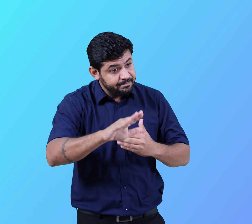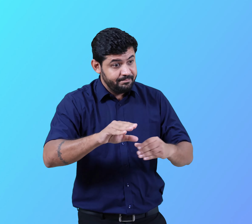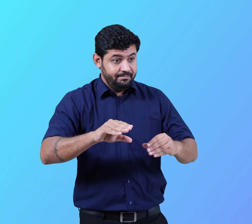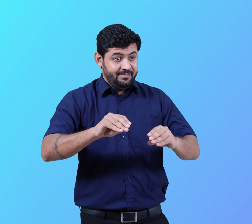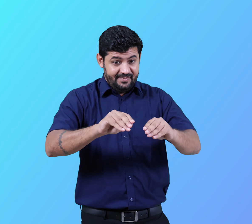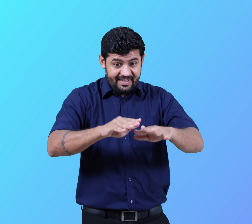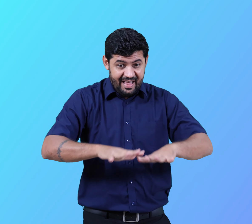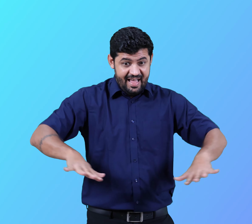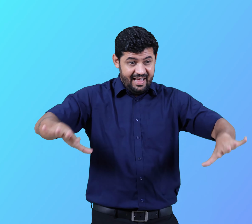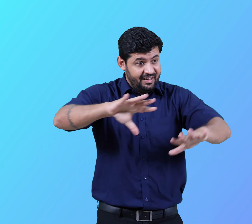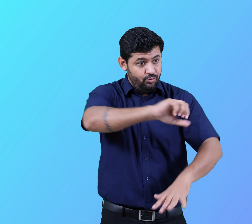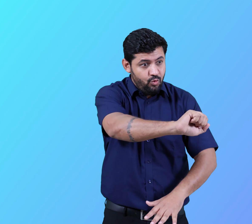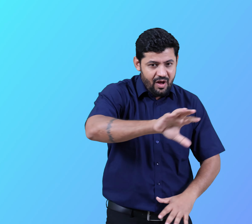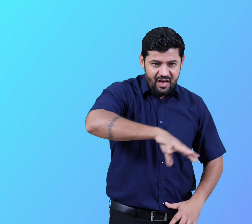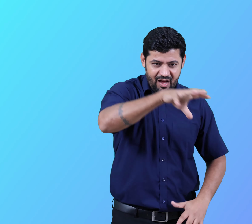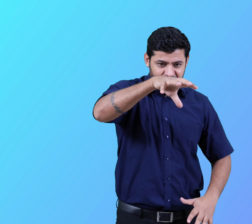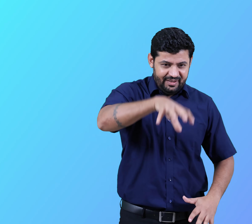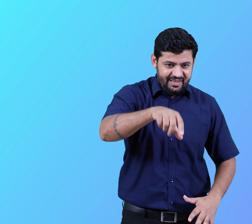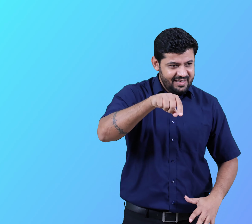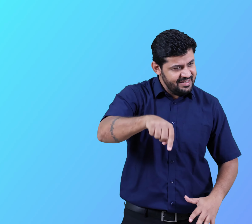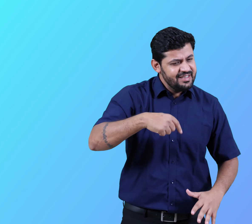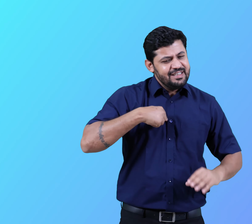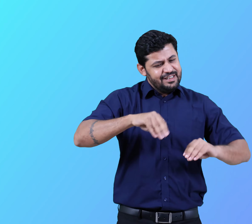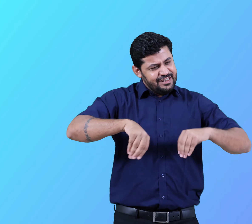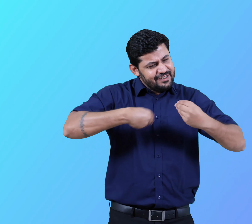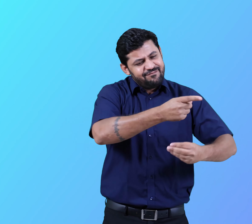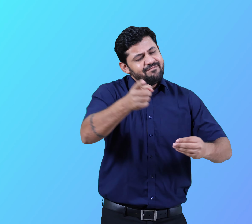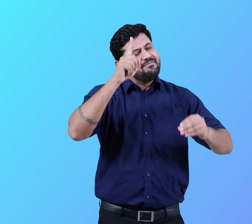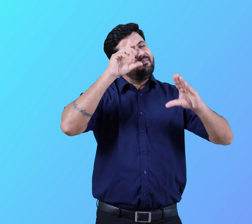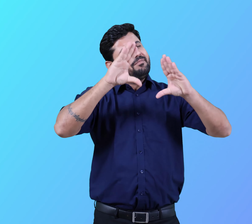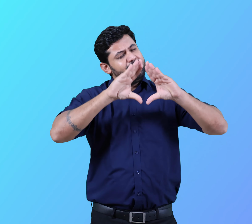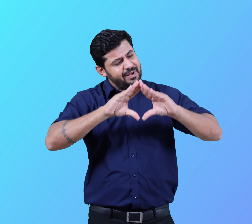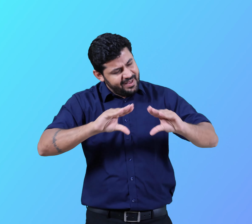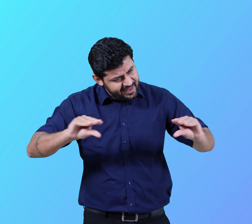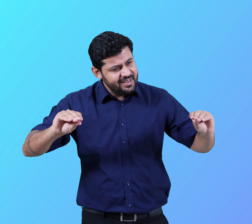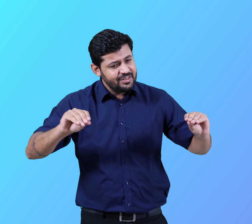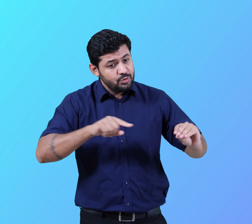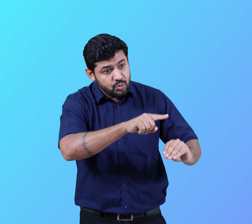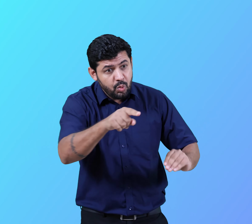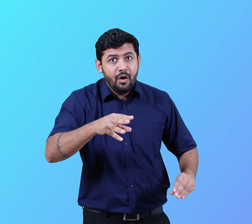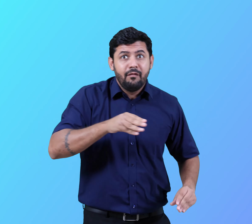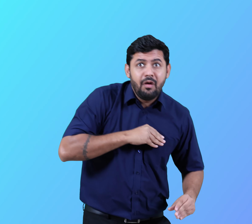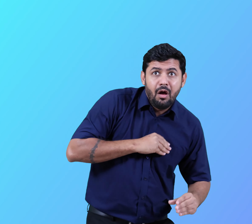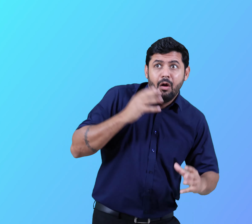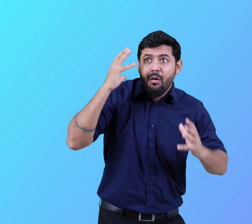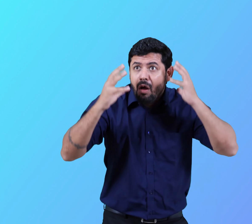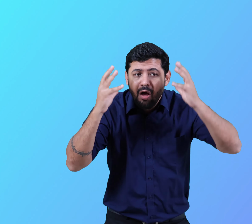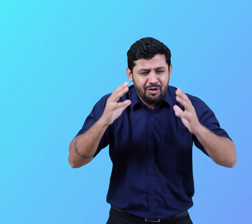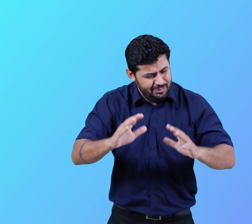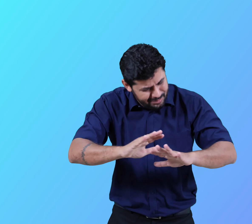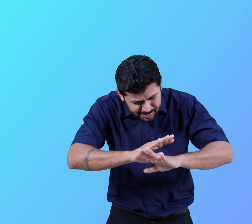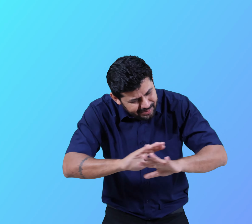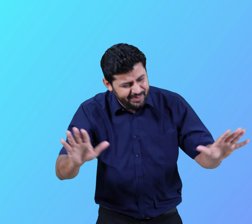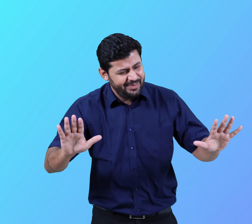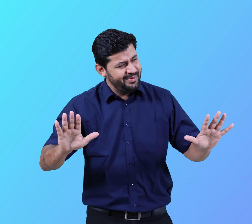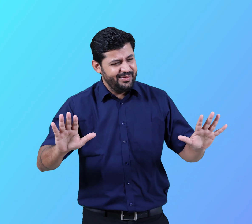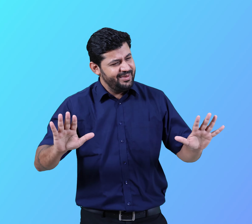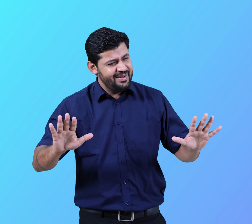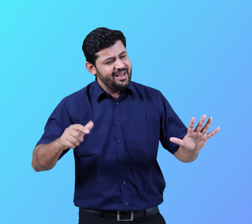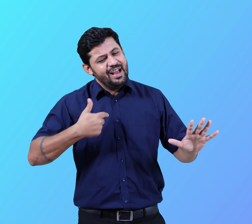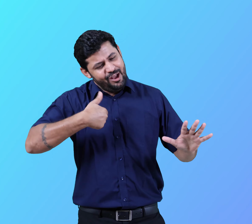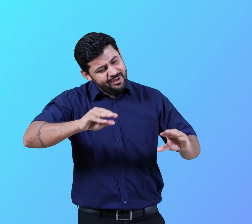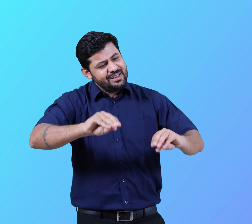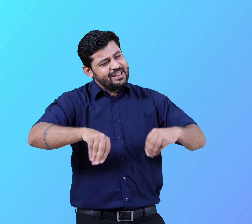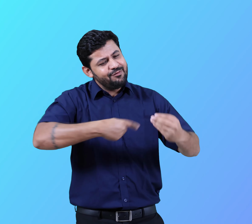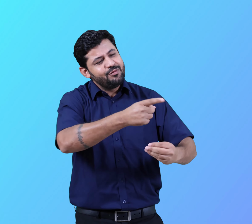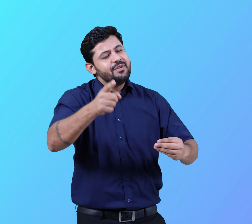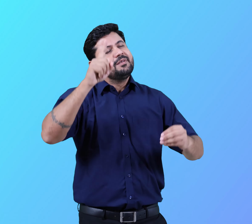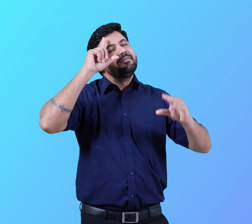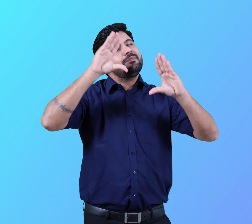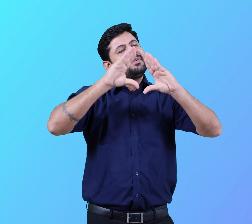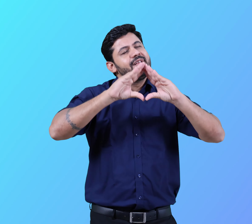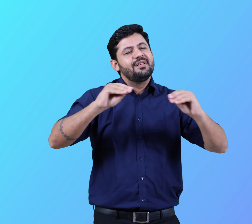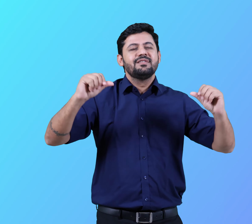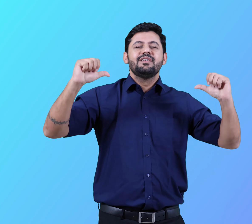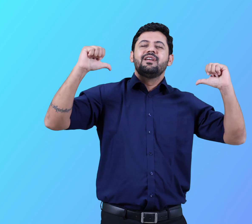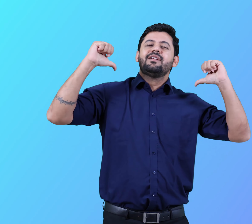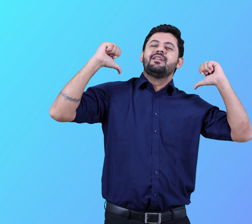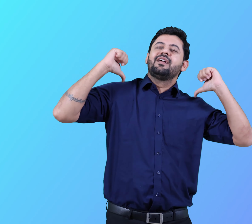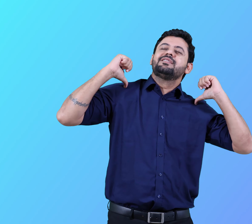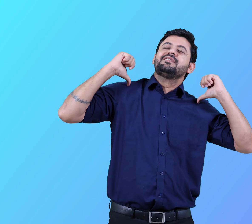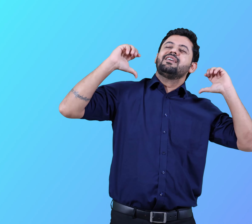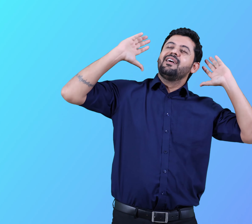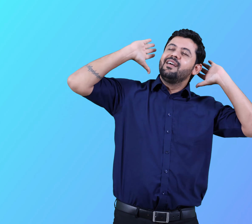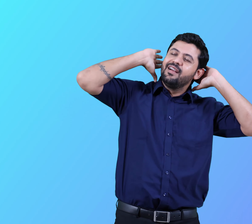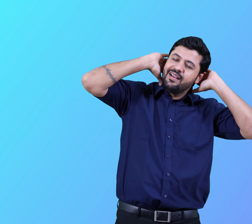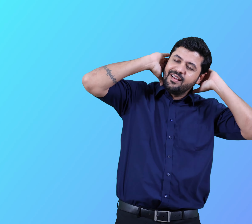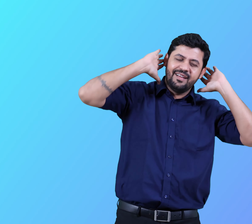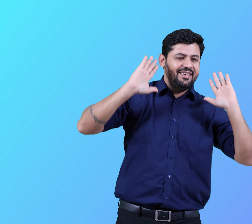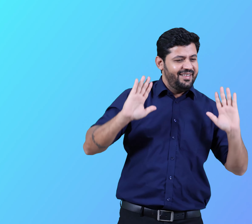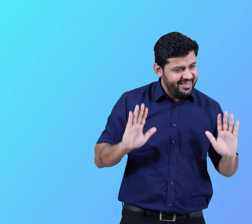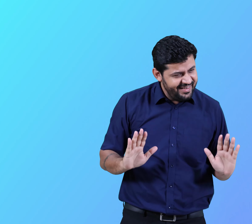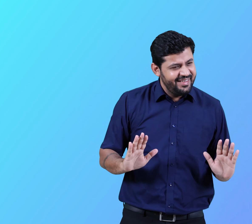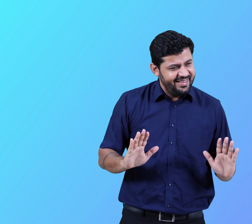I will give peace to your country. You will lie down to sleep in peace.